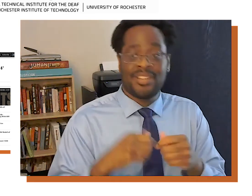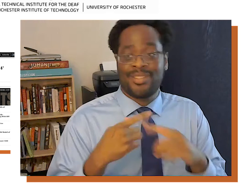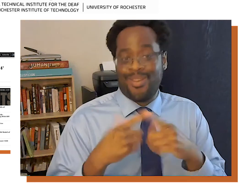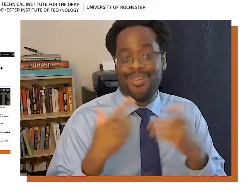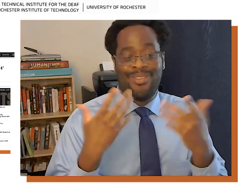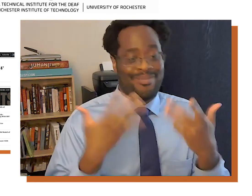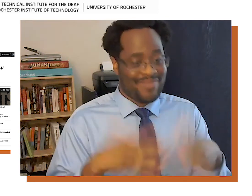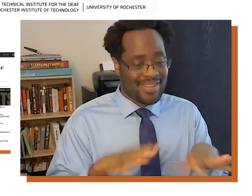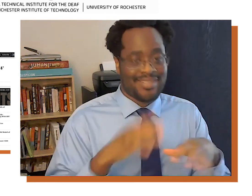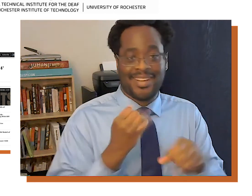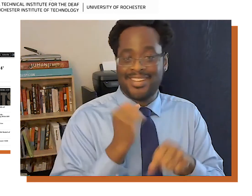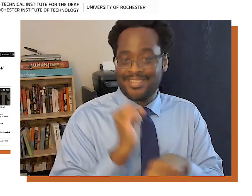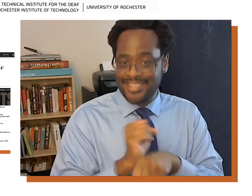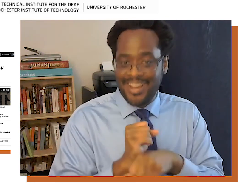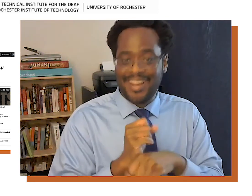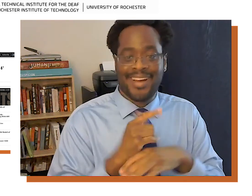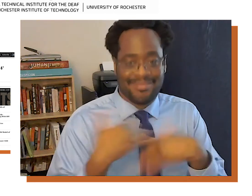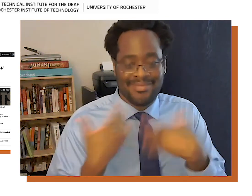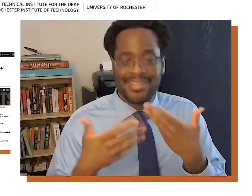I succeeded, and I graduated with my PhD...